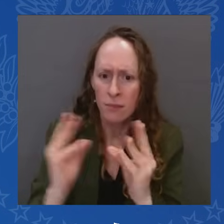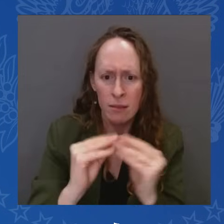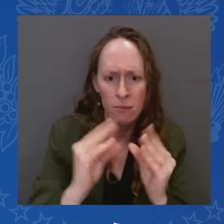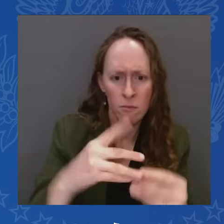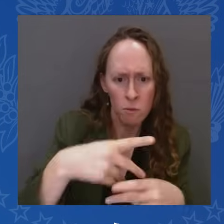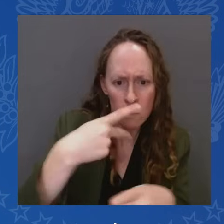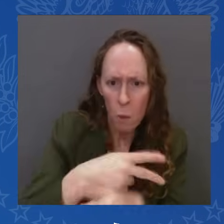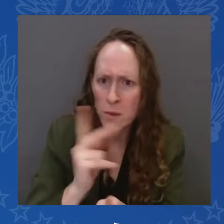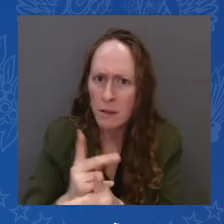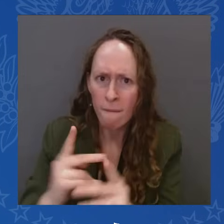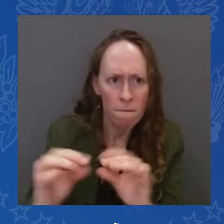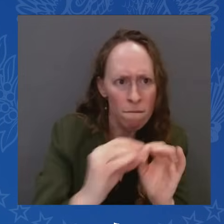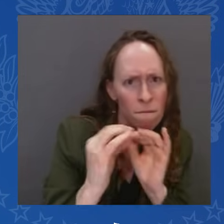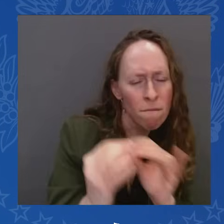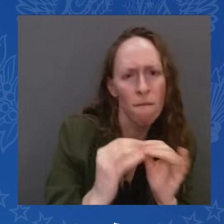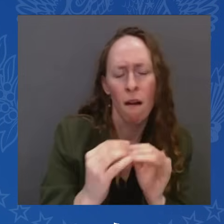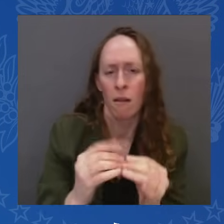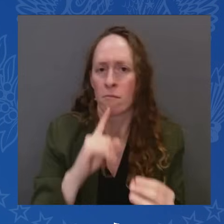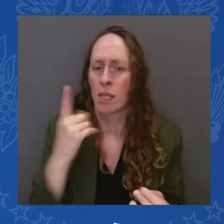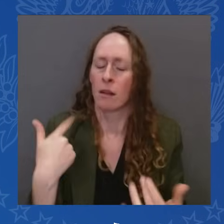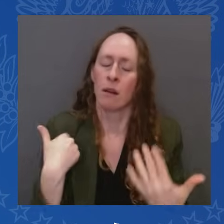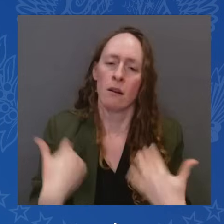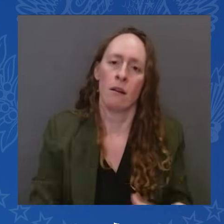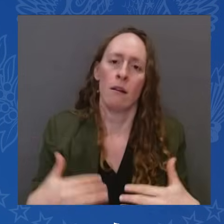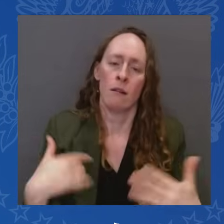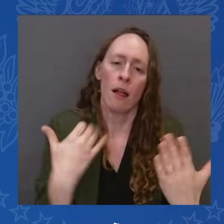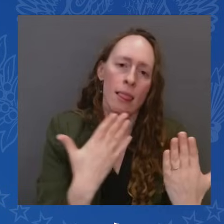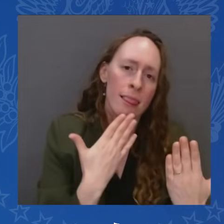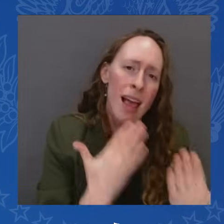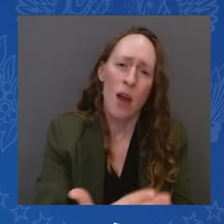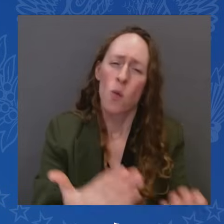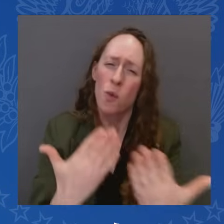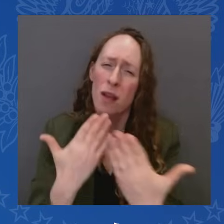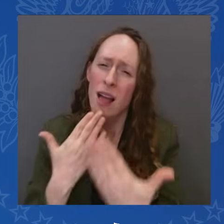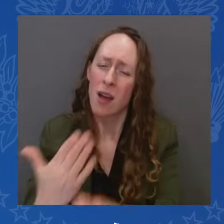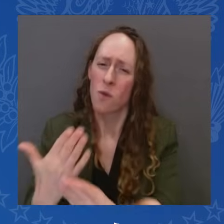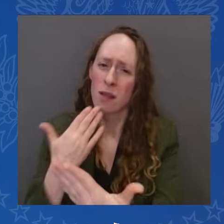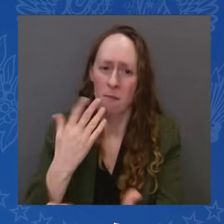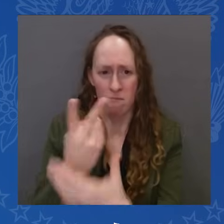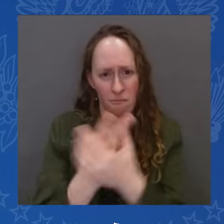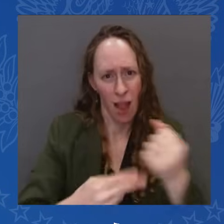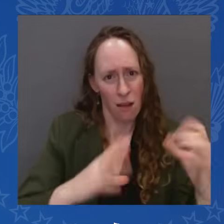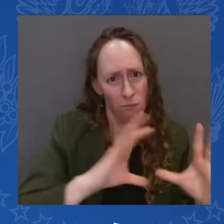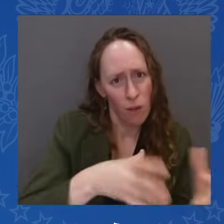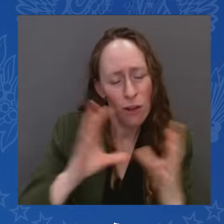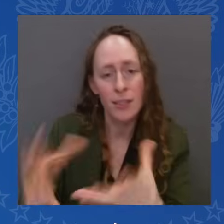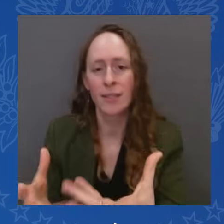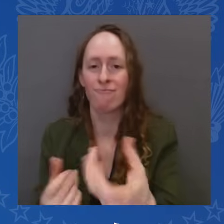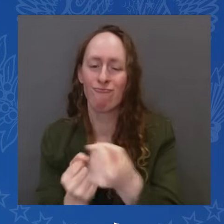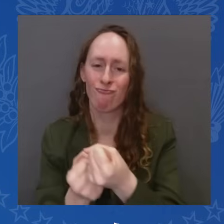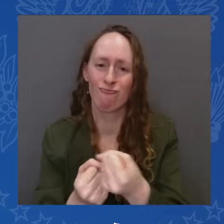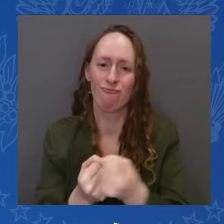on behalf of all our Ukrainian families separated by war and all sons and daughters on the front,